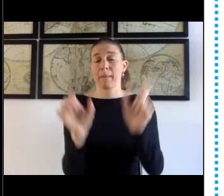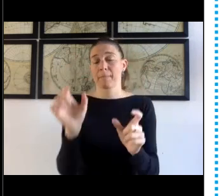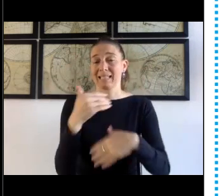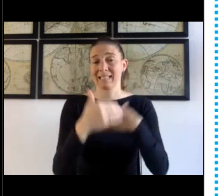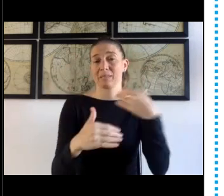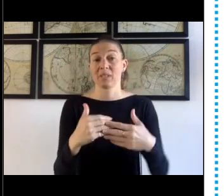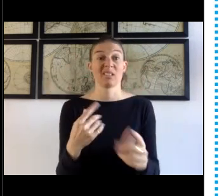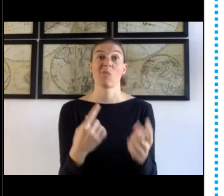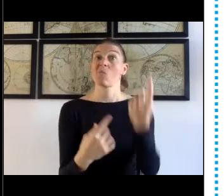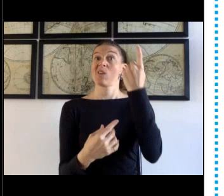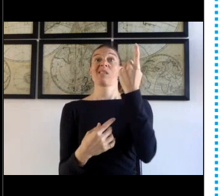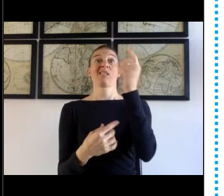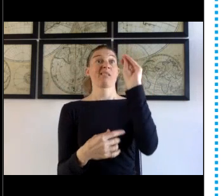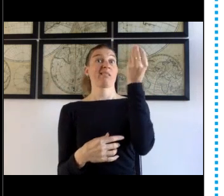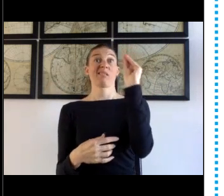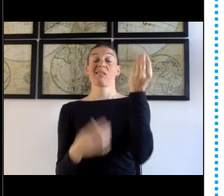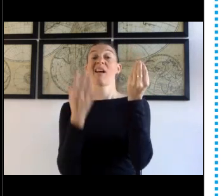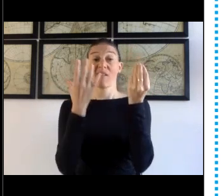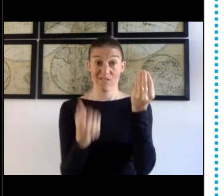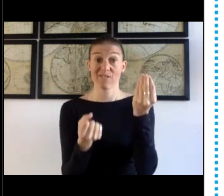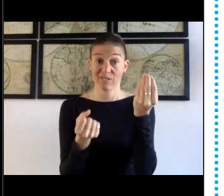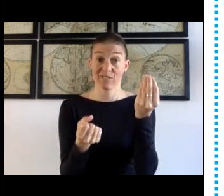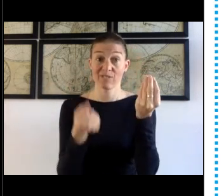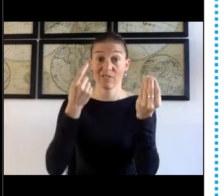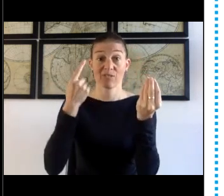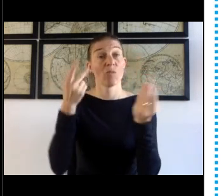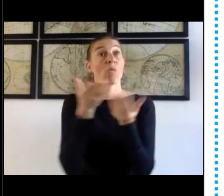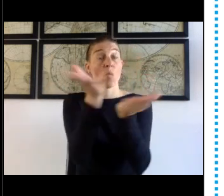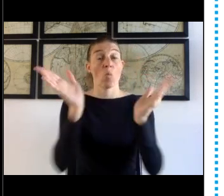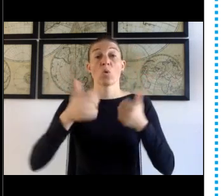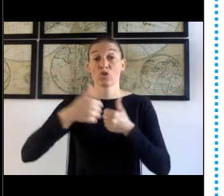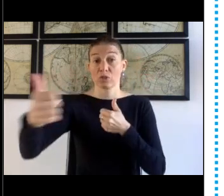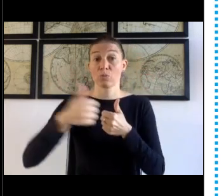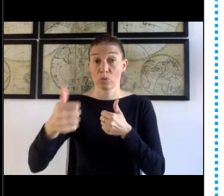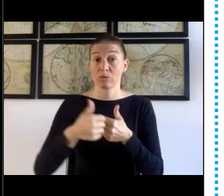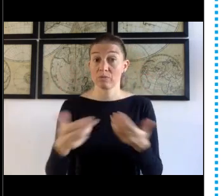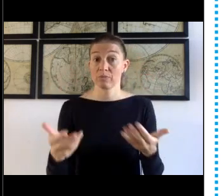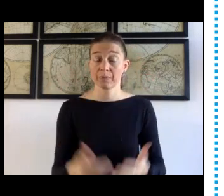And just to note that in EU laws this is how it is defined,